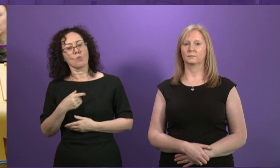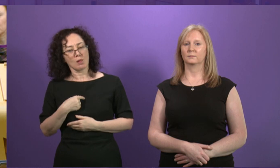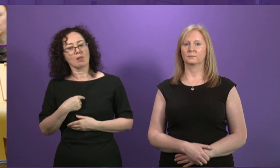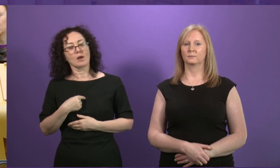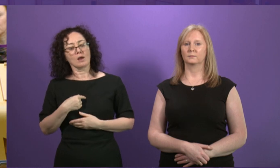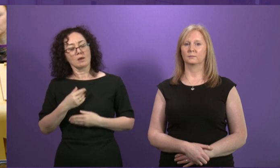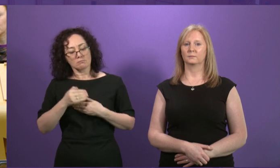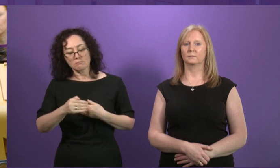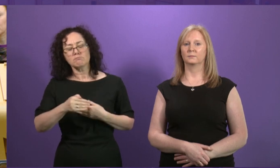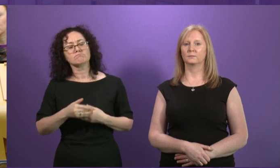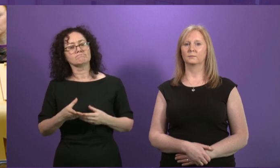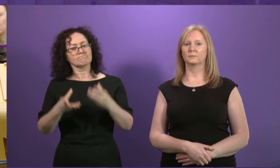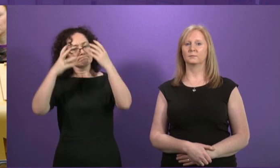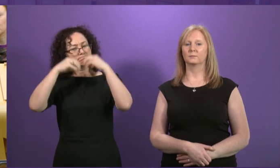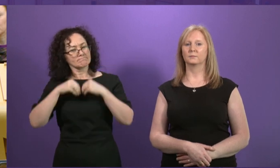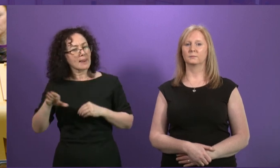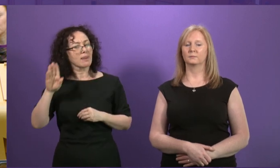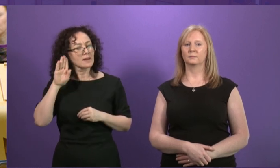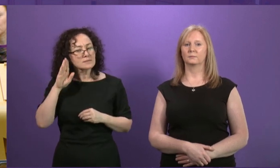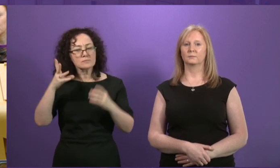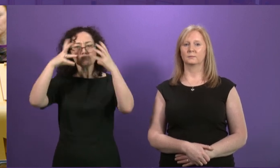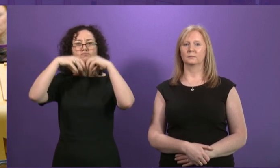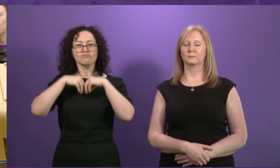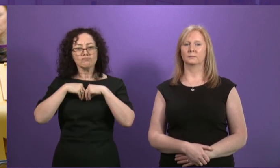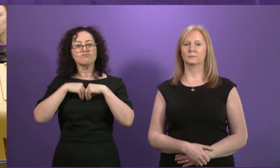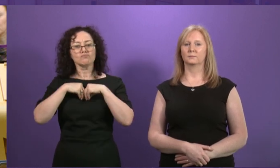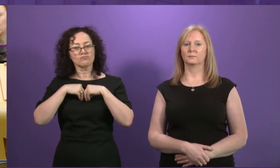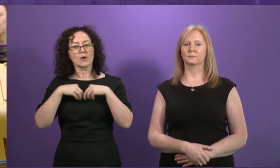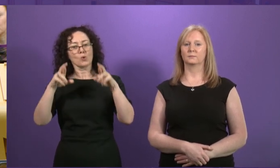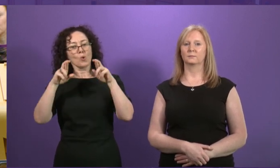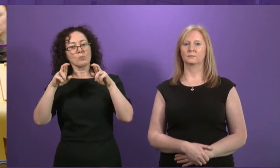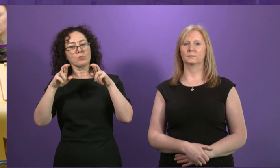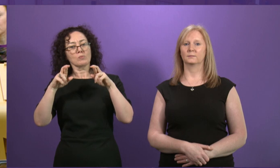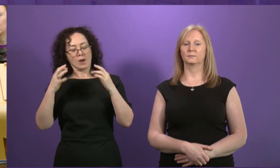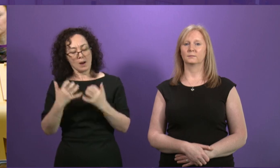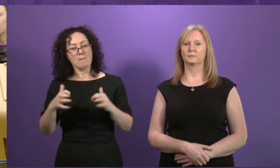as I am sure that members across the chamber will do. I hope that the Parliament reaches